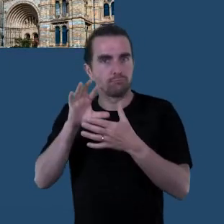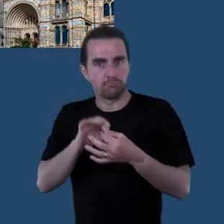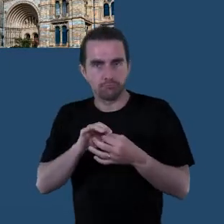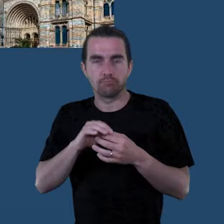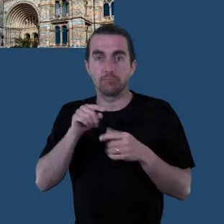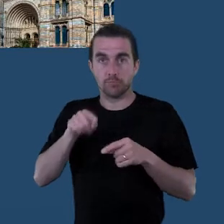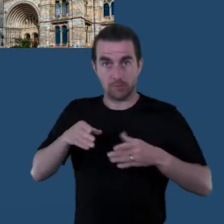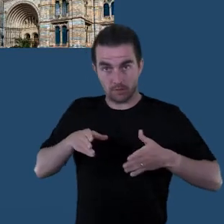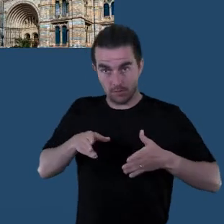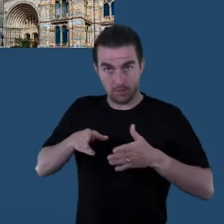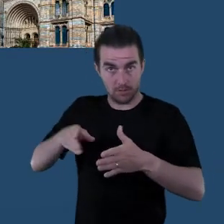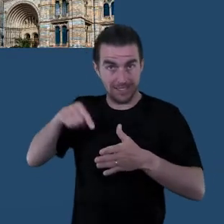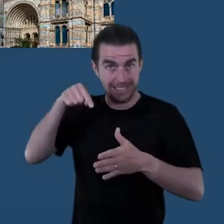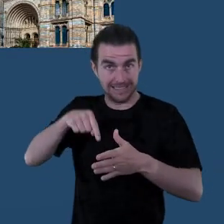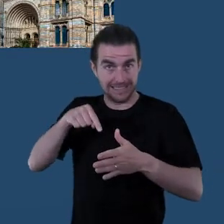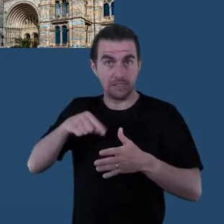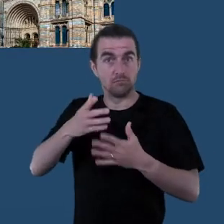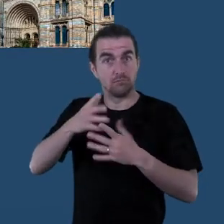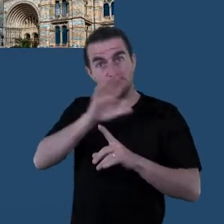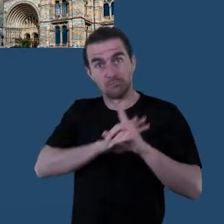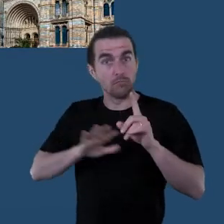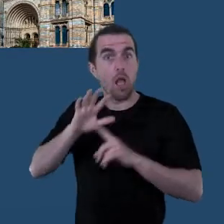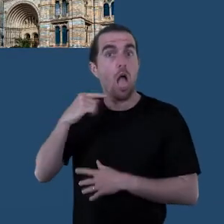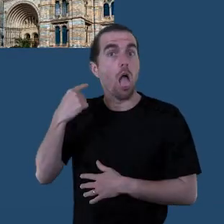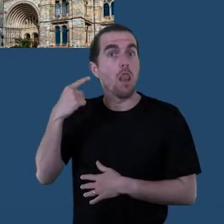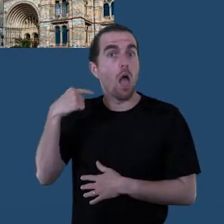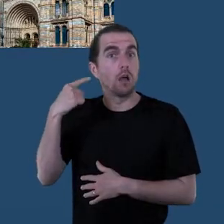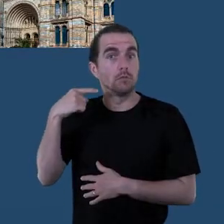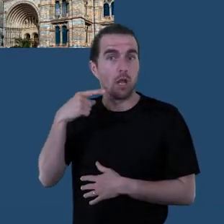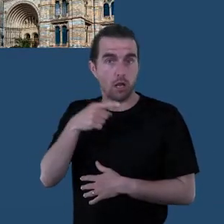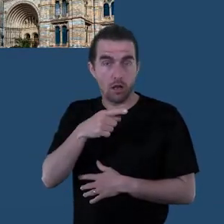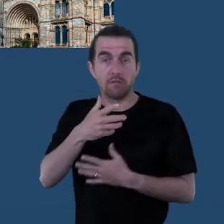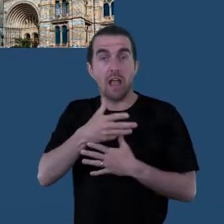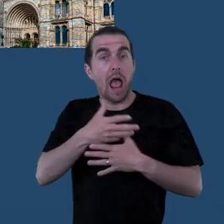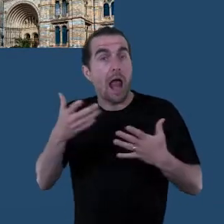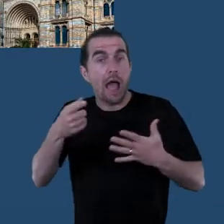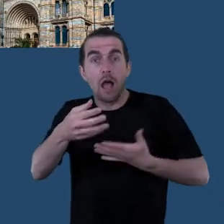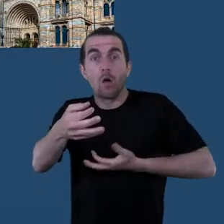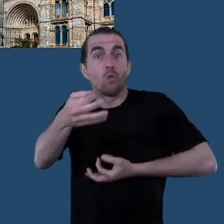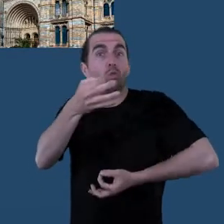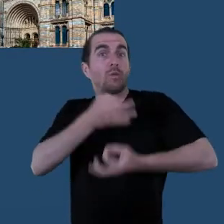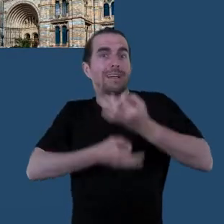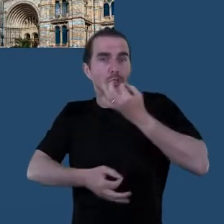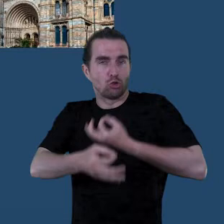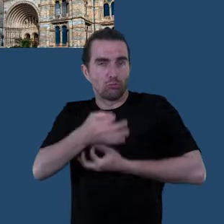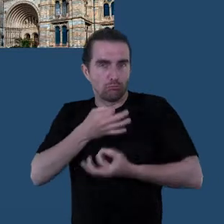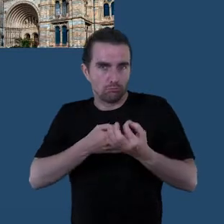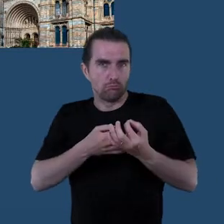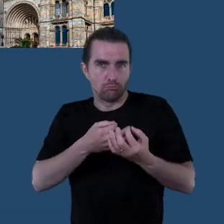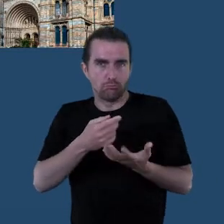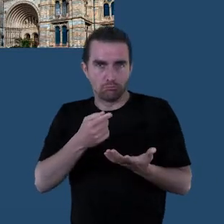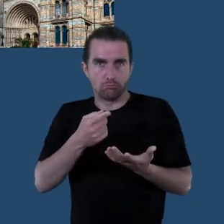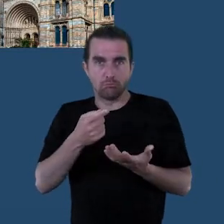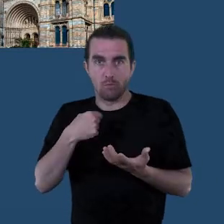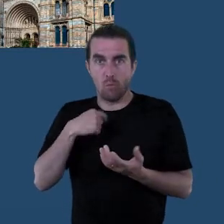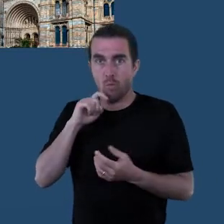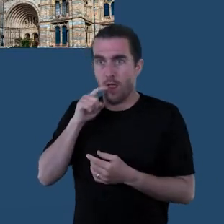and in fact of Exhibition Road and this area of London itself. Now, if you have any questions at all for our students who we are coming to you live,